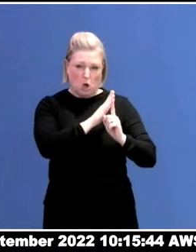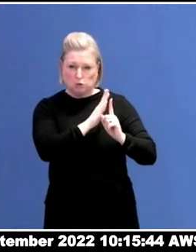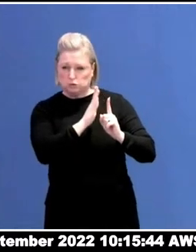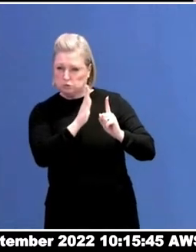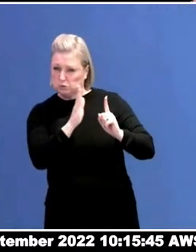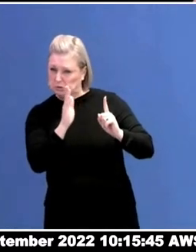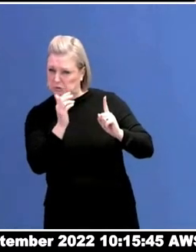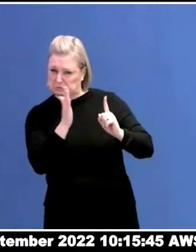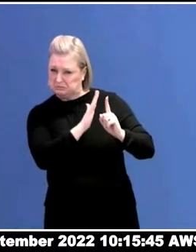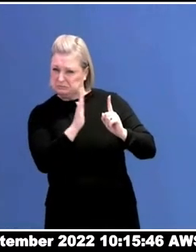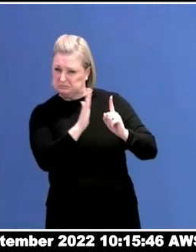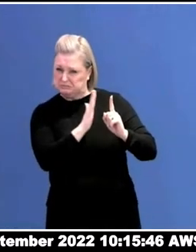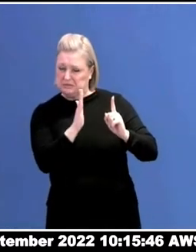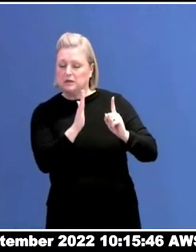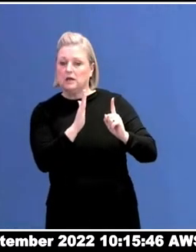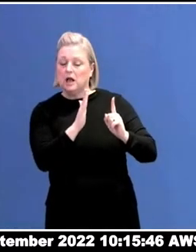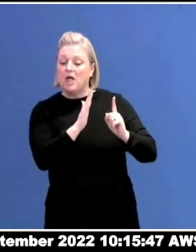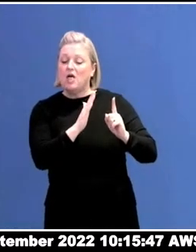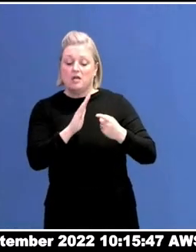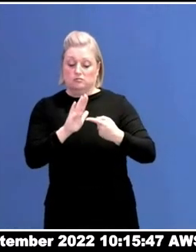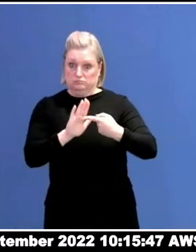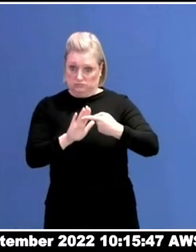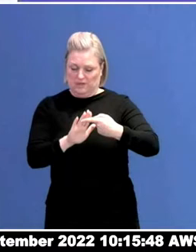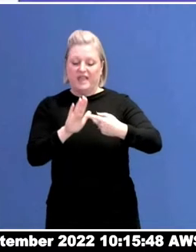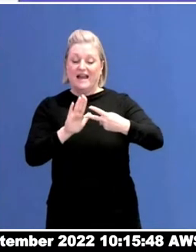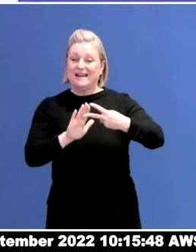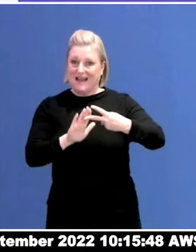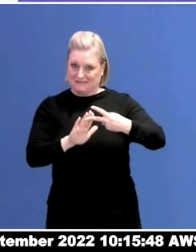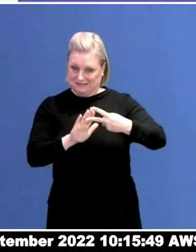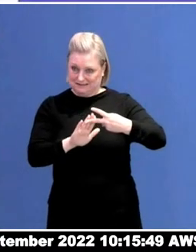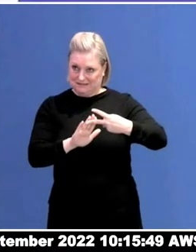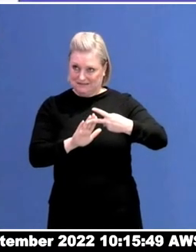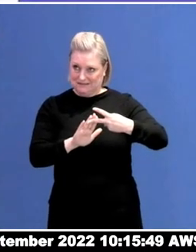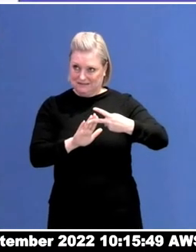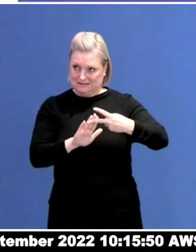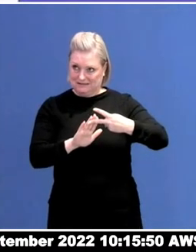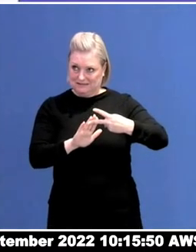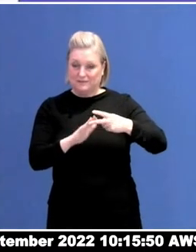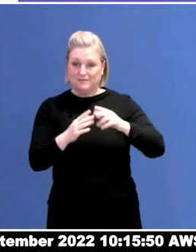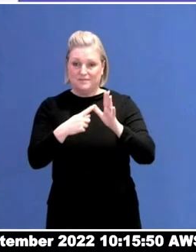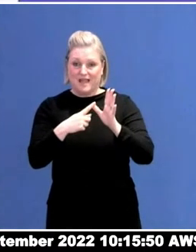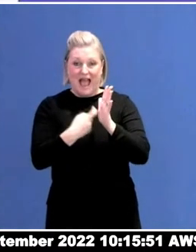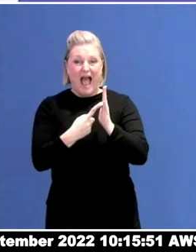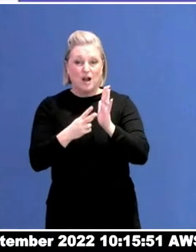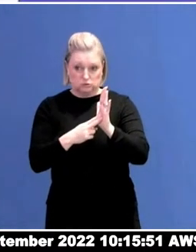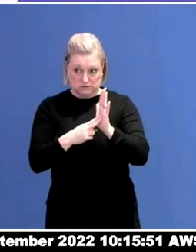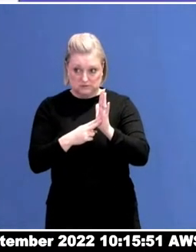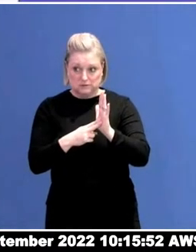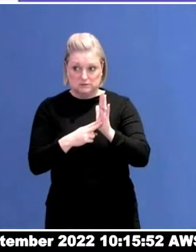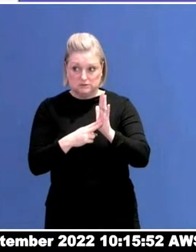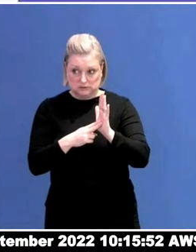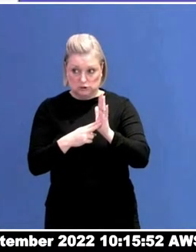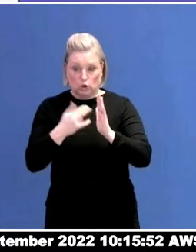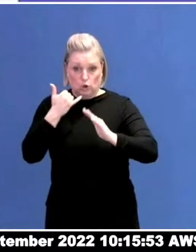You had the telephone call with Aaron at about midday that day.